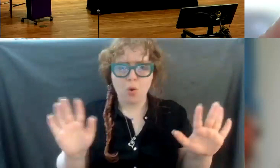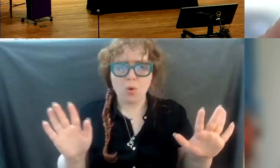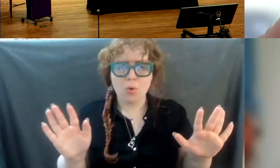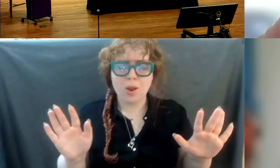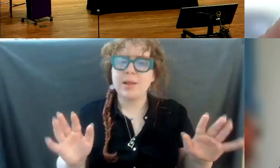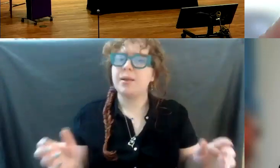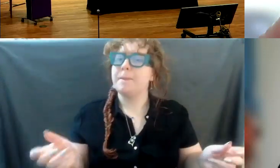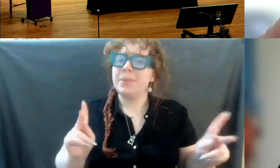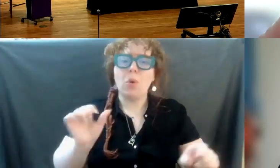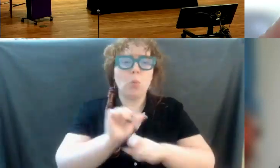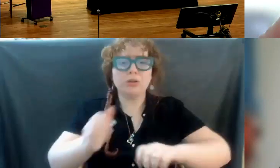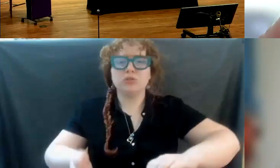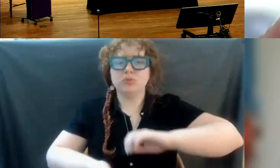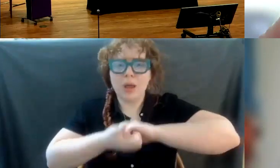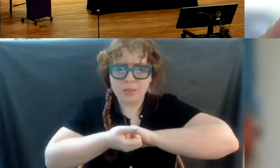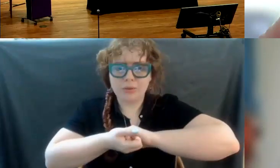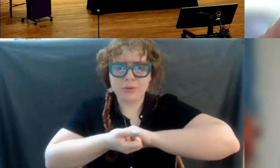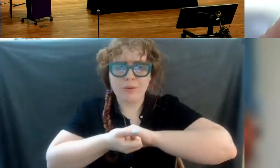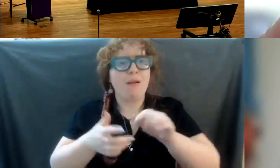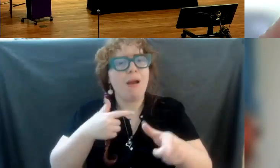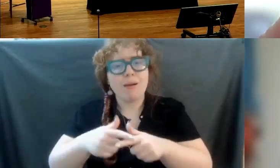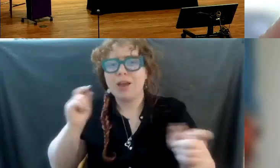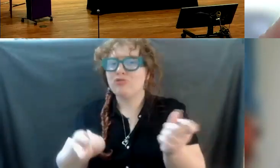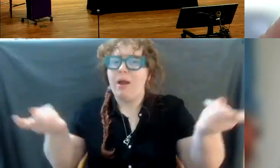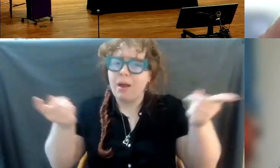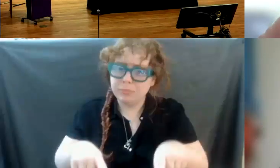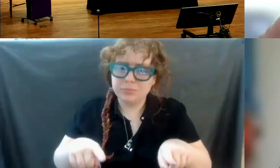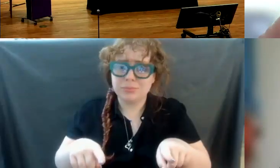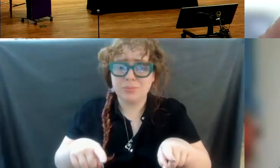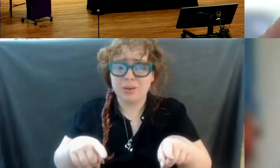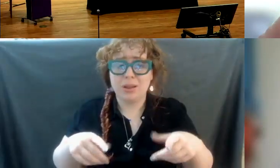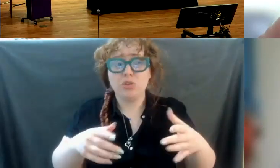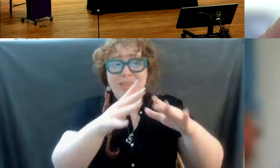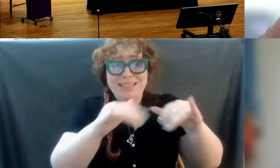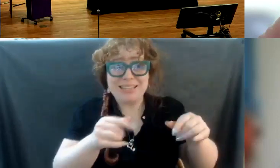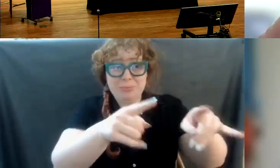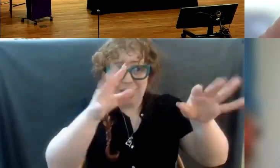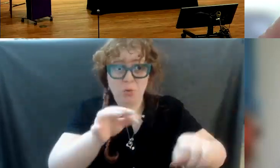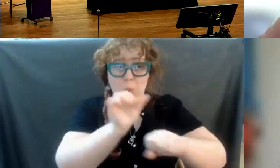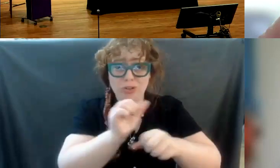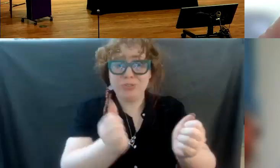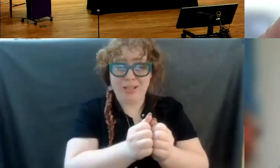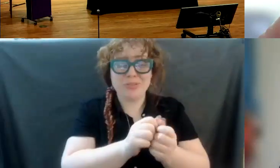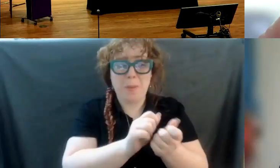so it's going to require us to together to get ourselves out of it. And for me, as a person who does a lot of events,